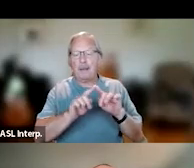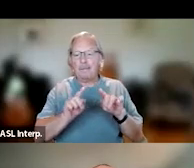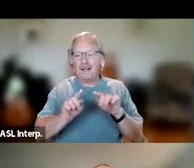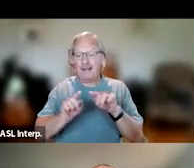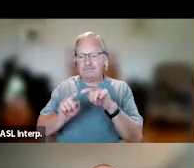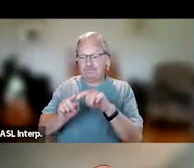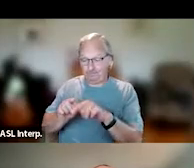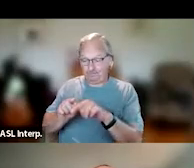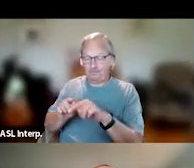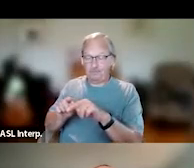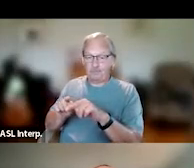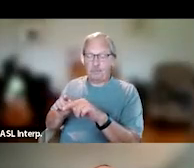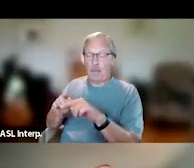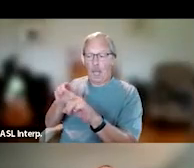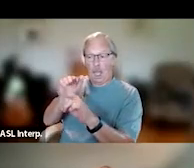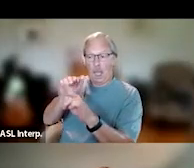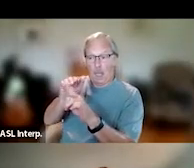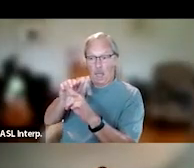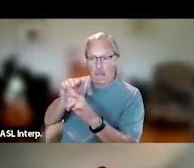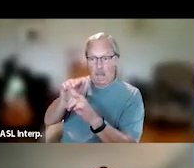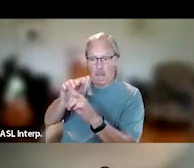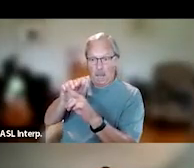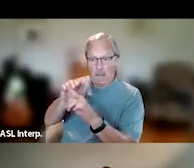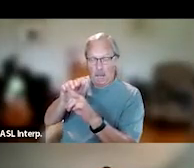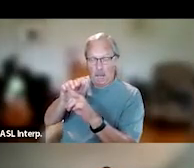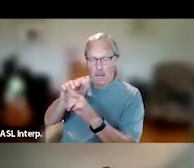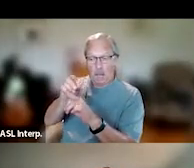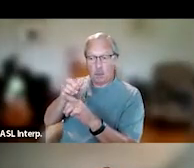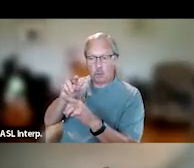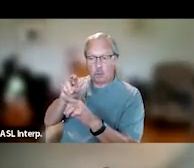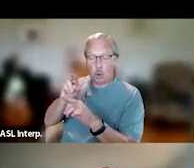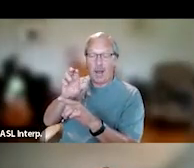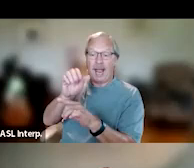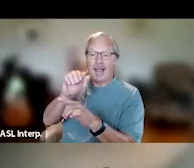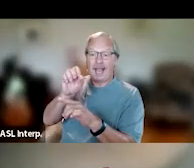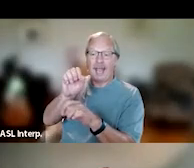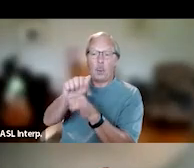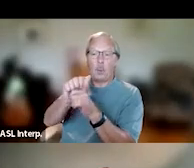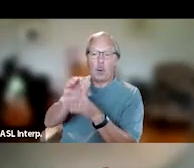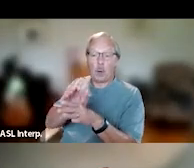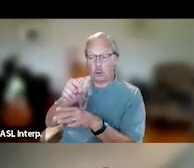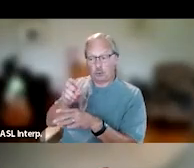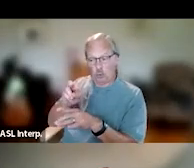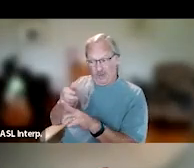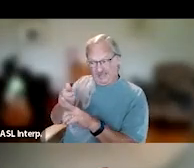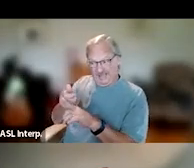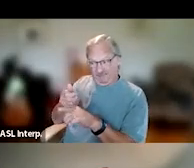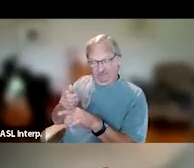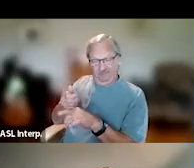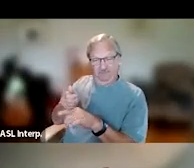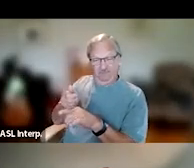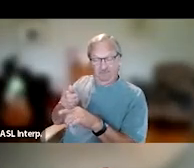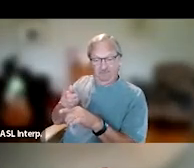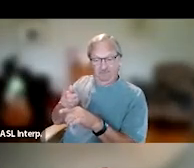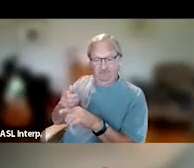I often like to remind SOAR case workers that SOAR in and of itself is a model, right?